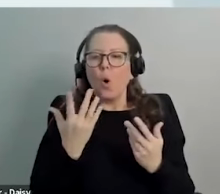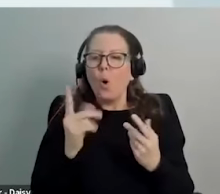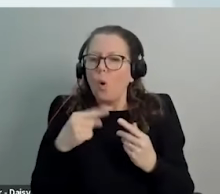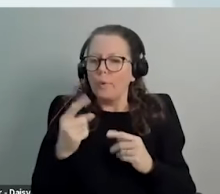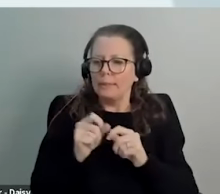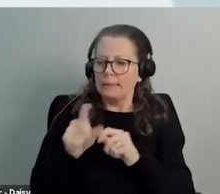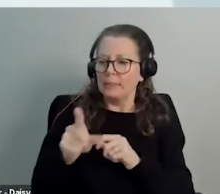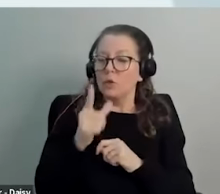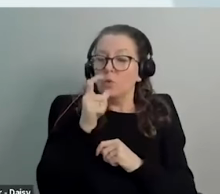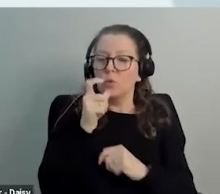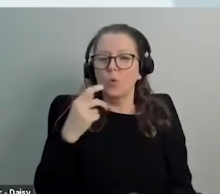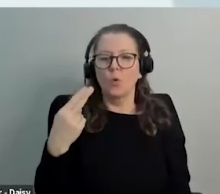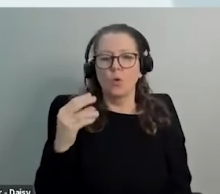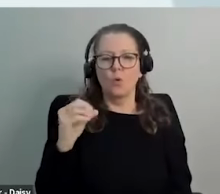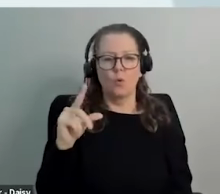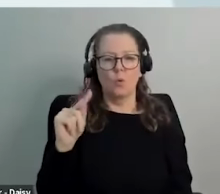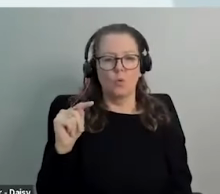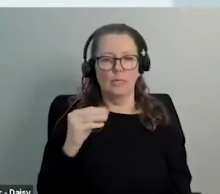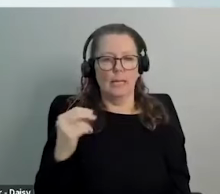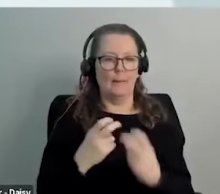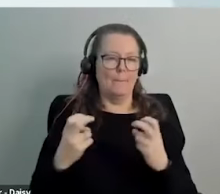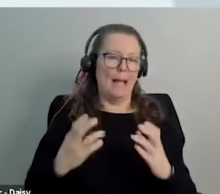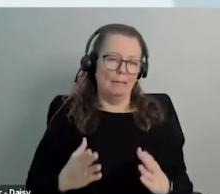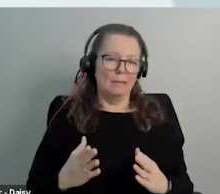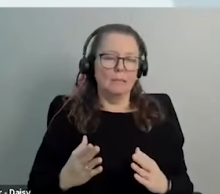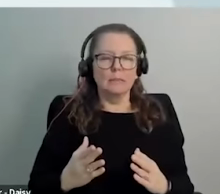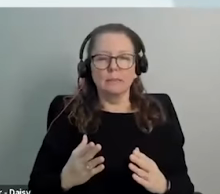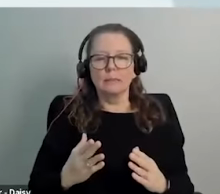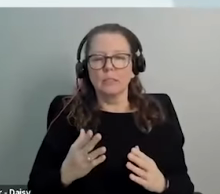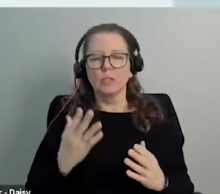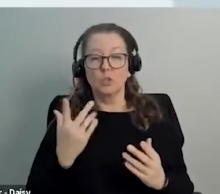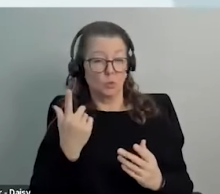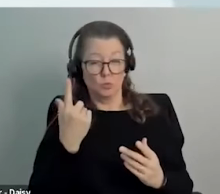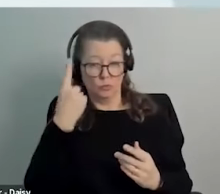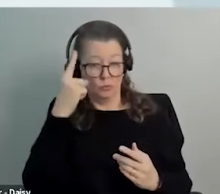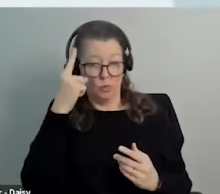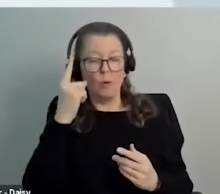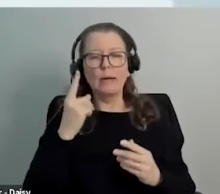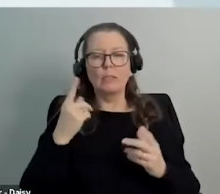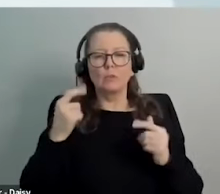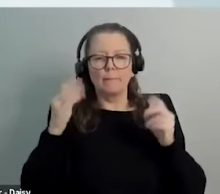to the host and panelists. This is an effort to help keep things a little more focused,